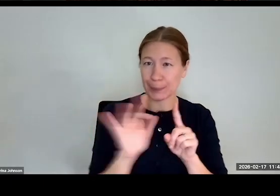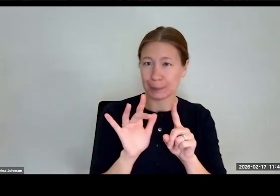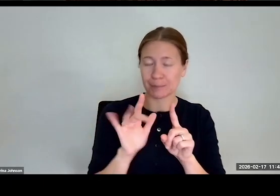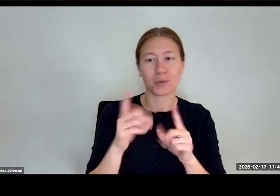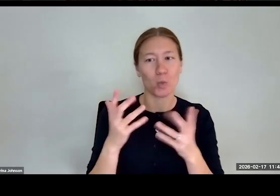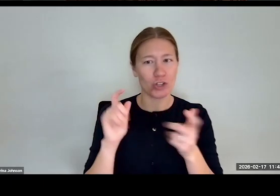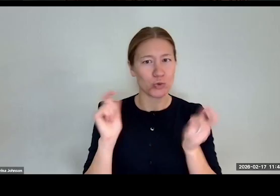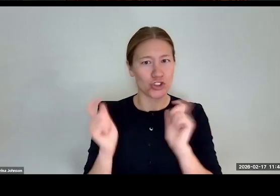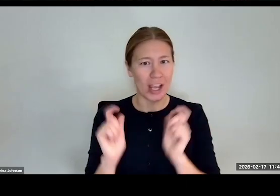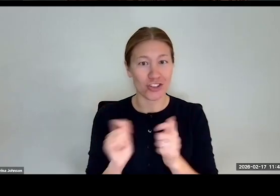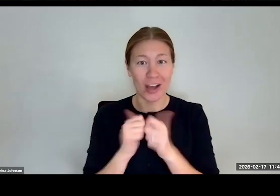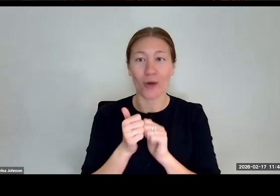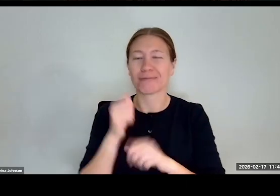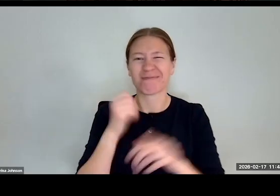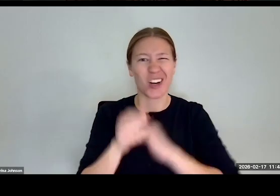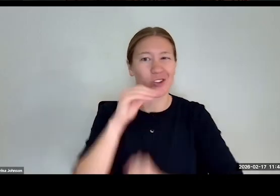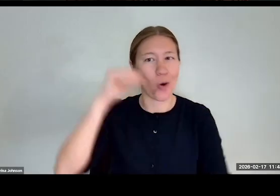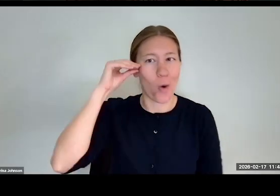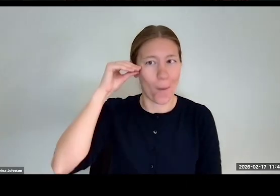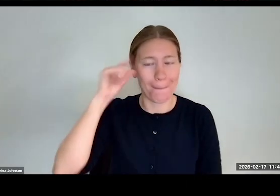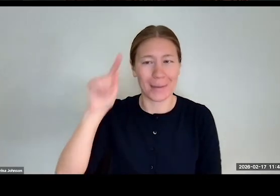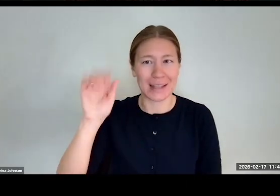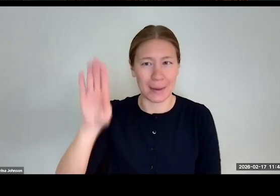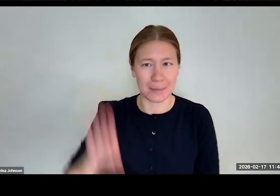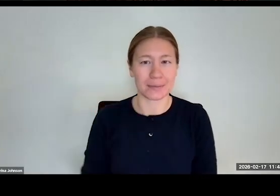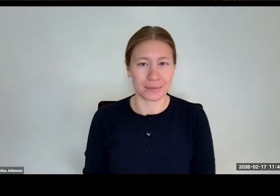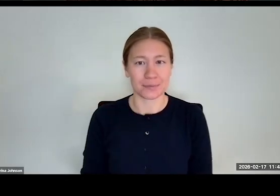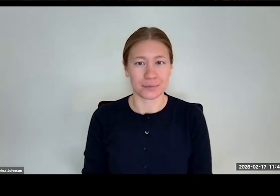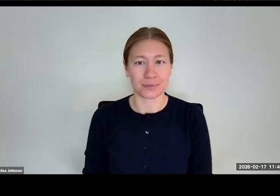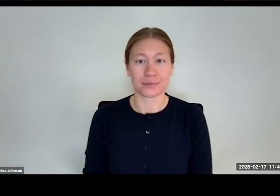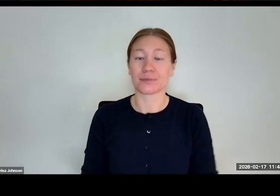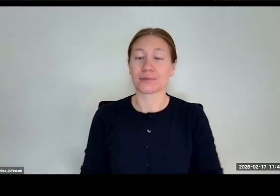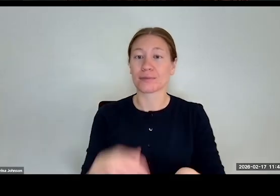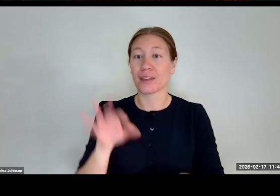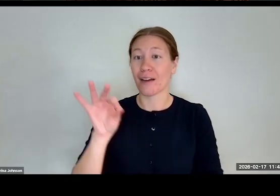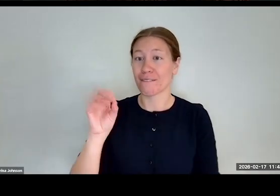and I can do that through my home toolbar ribbon, going to the font menu.